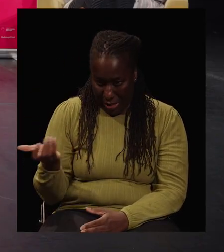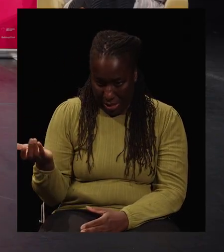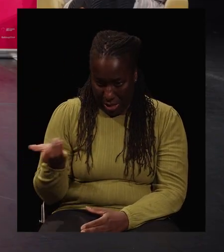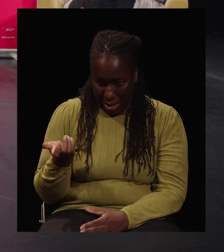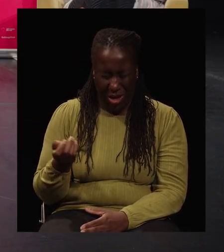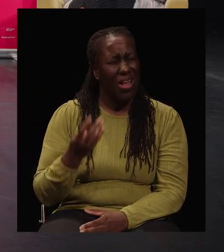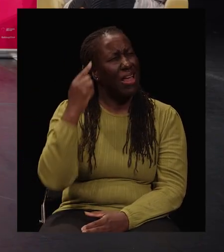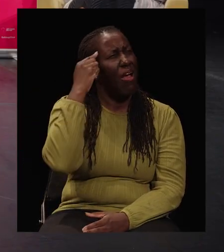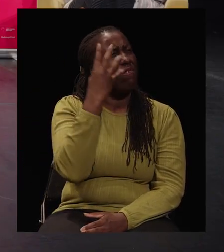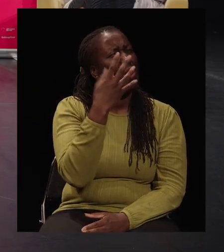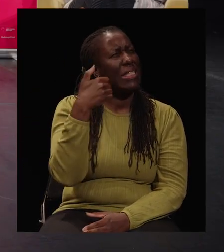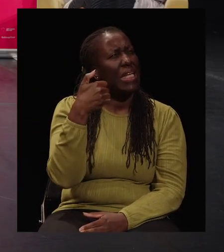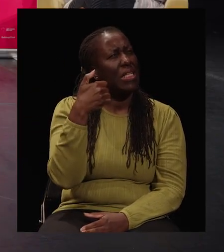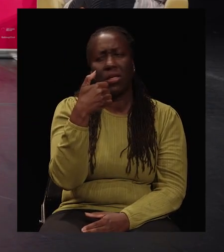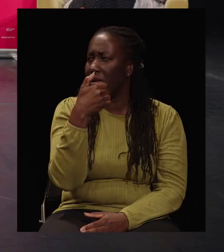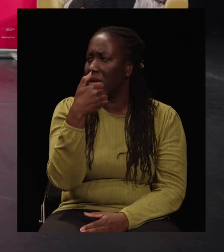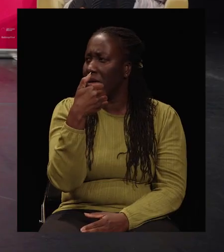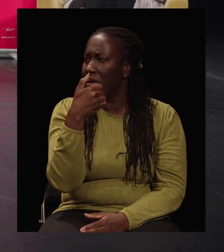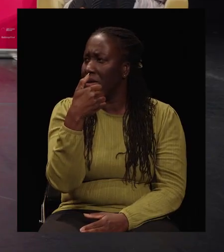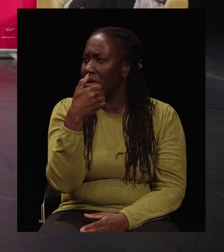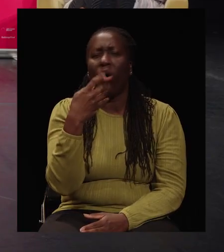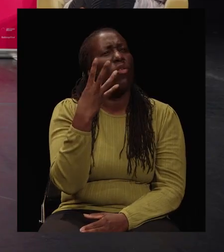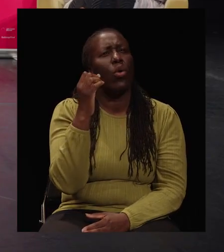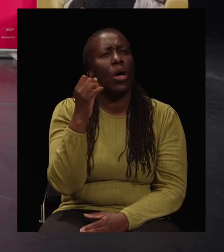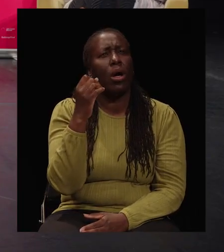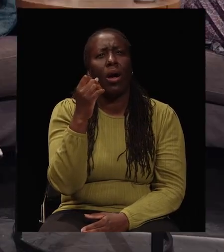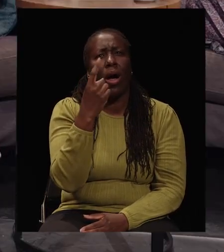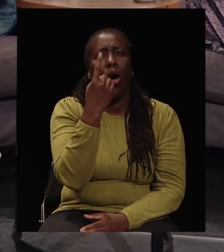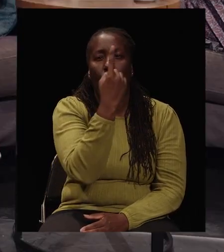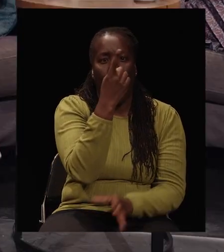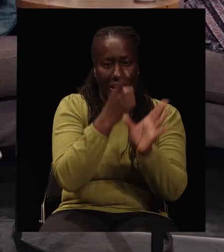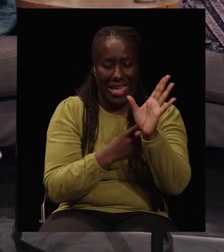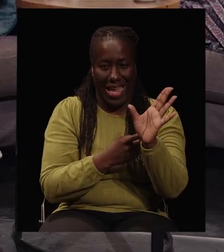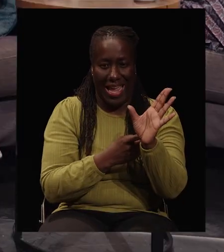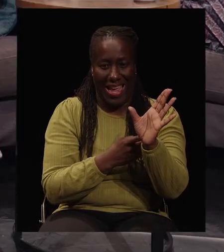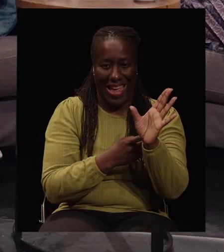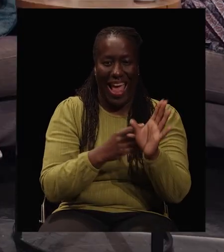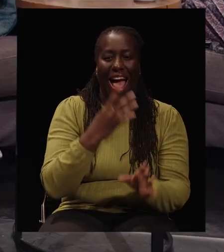is it cents? It's cents. Came back, one euro and 46 cents came back.